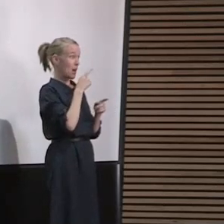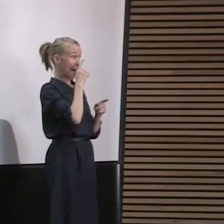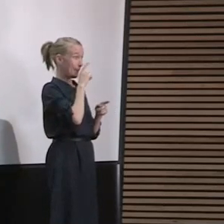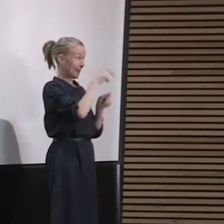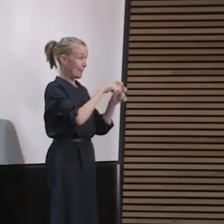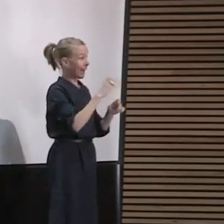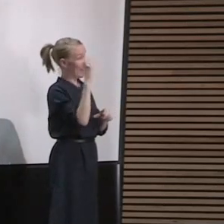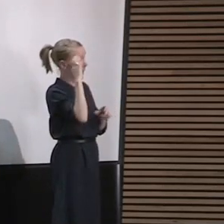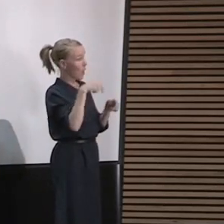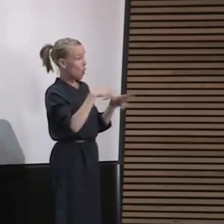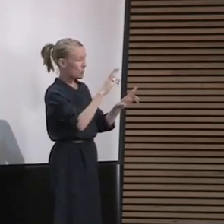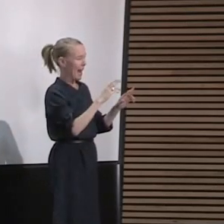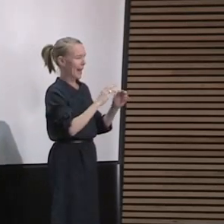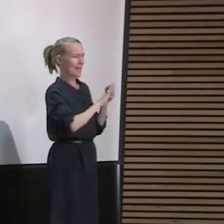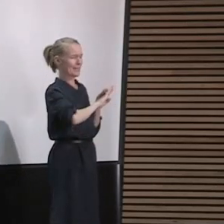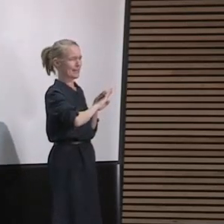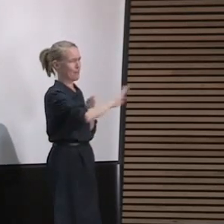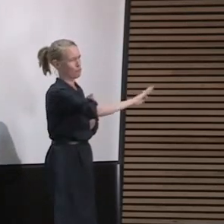absolute separation between